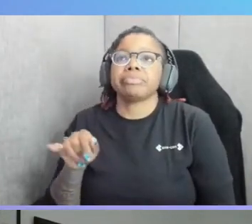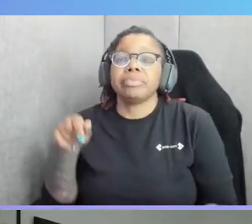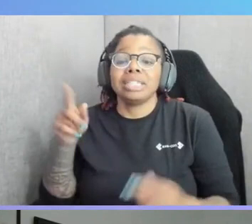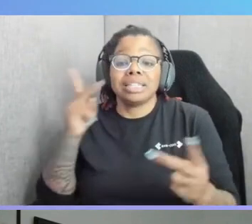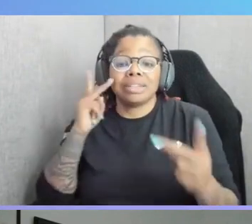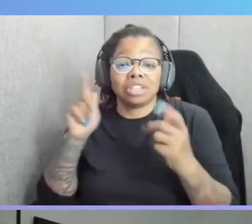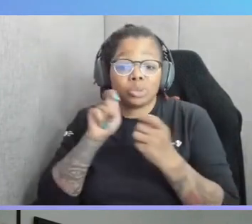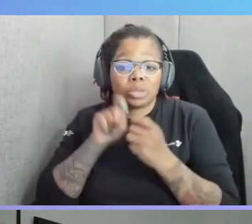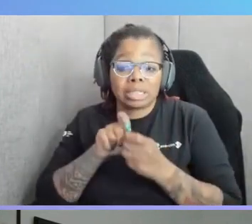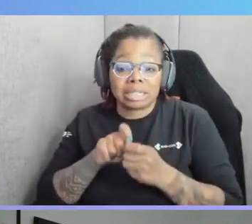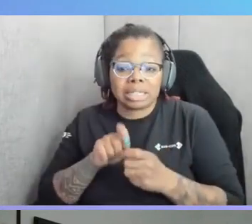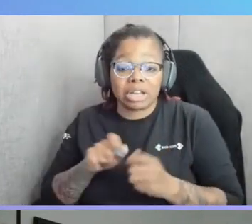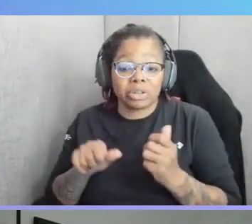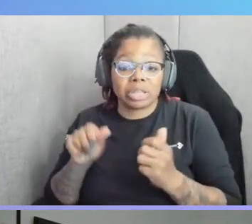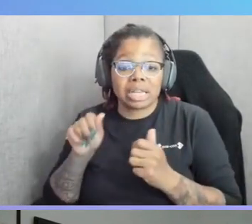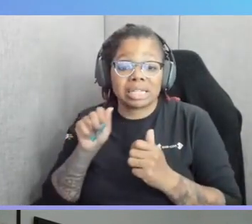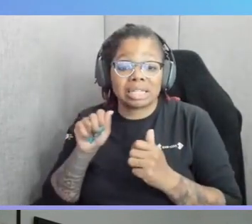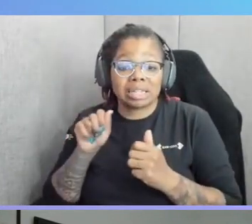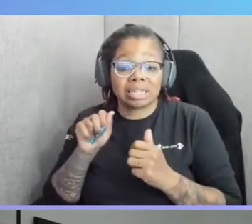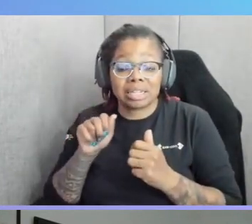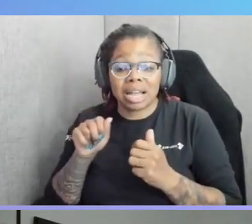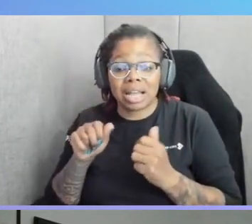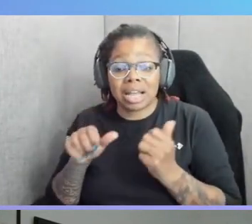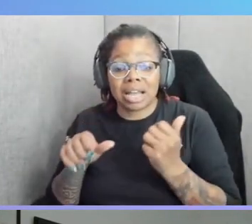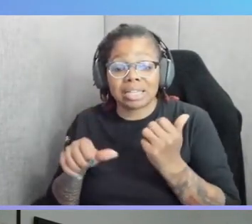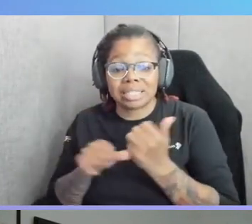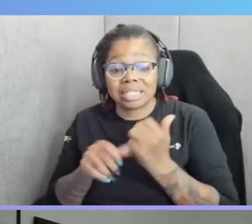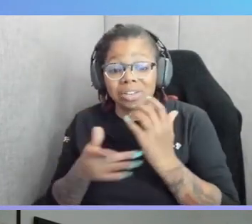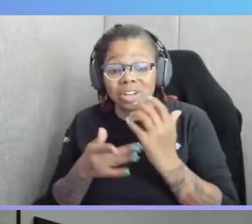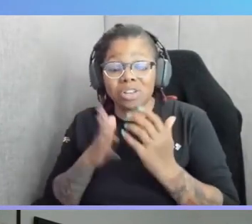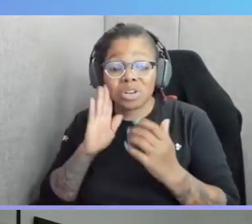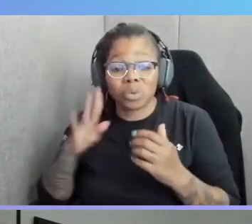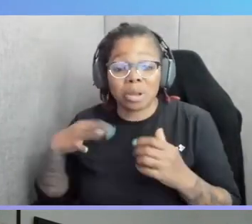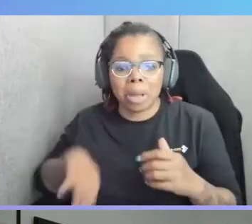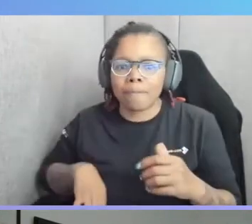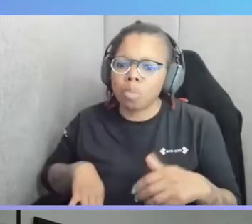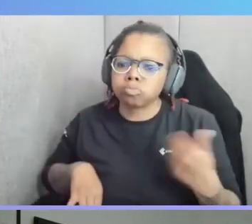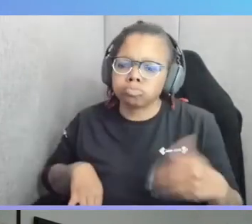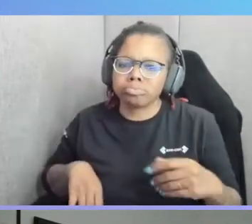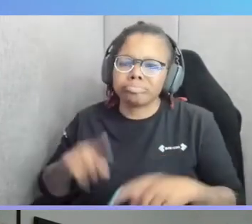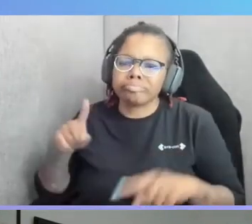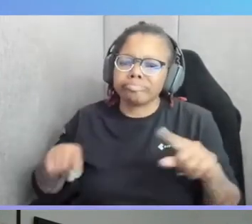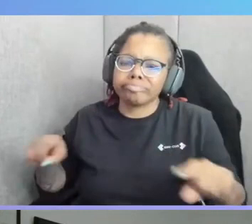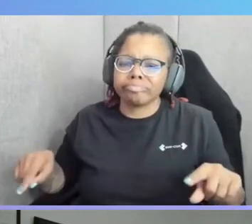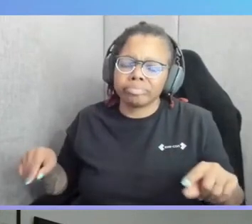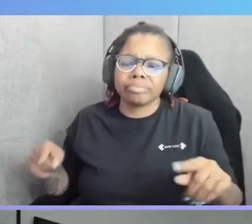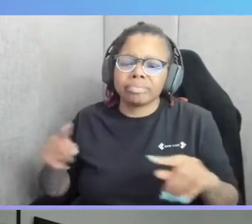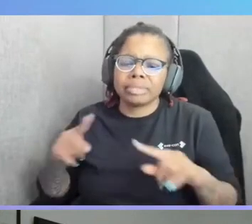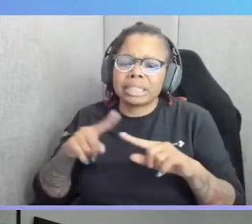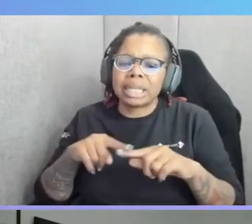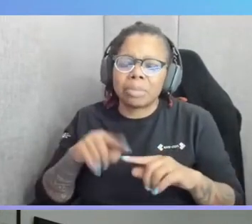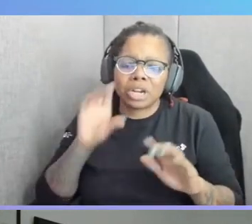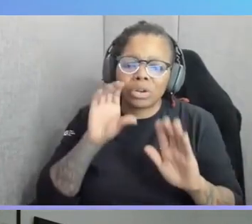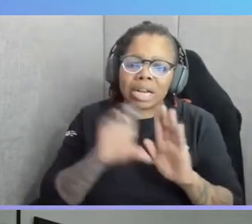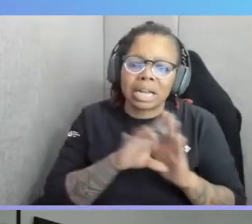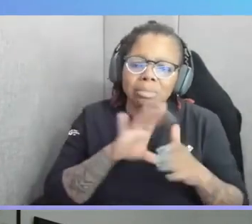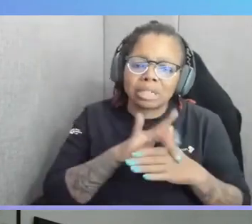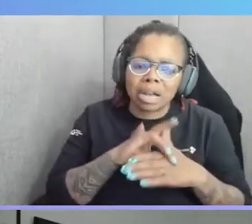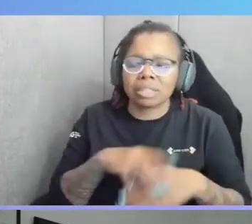technology users would benefit from really seemed to vary based on image context, personal preference, and interest in a